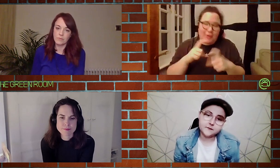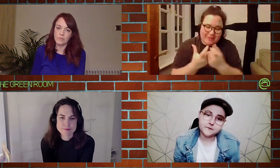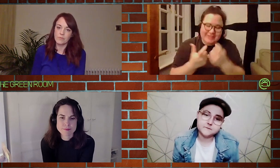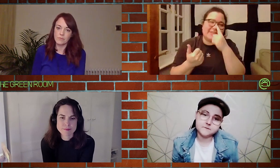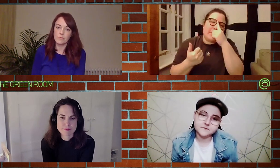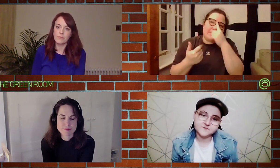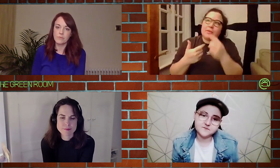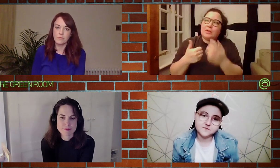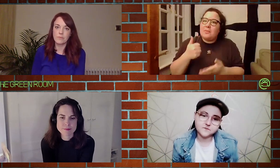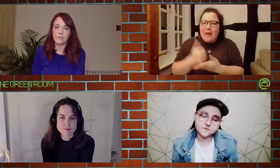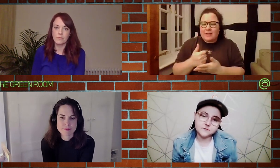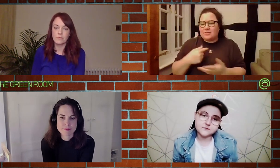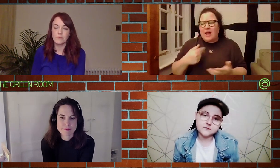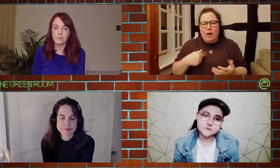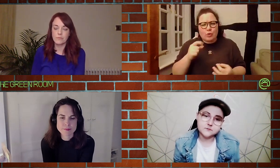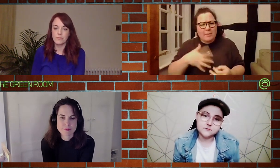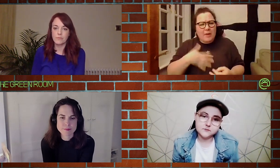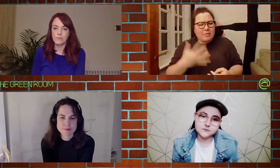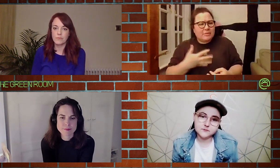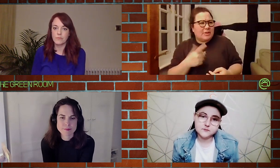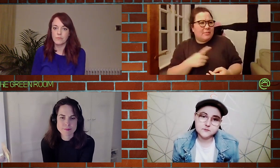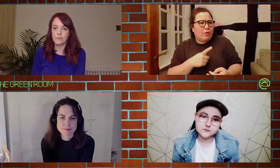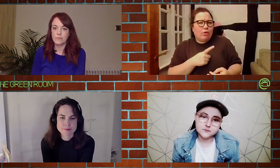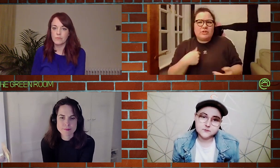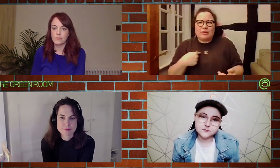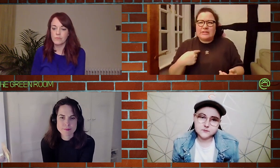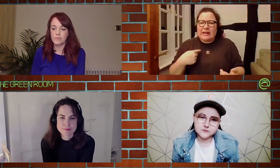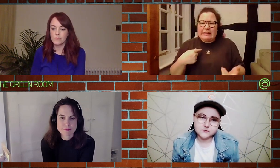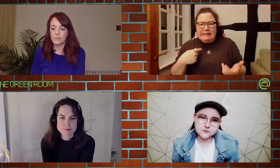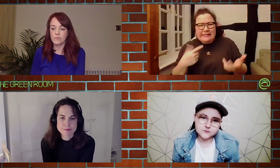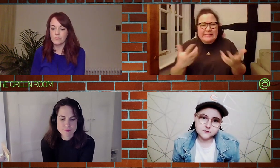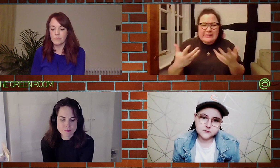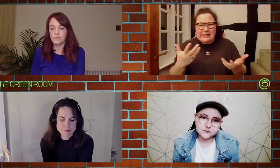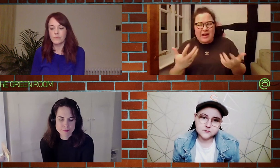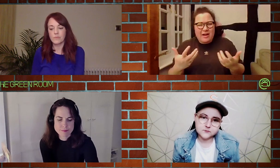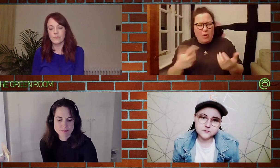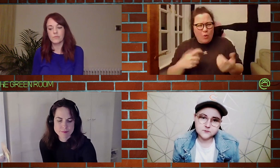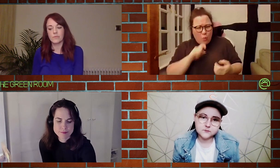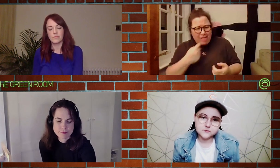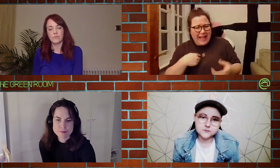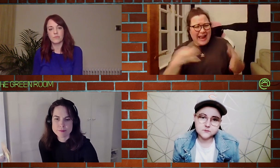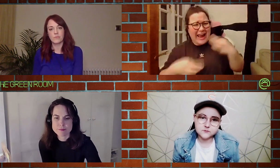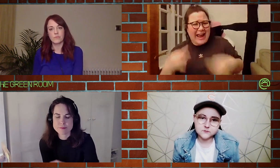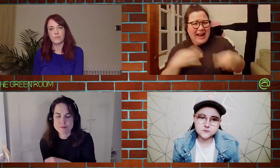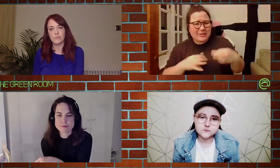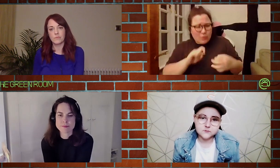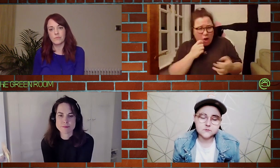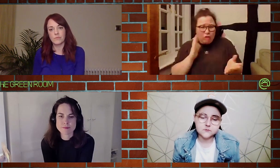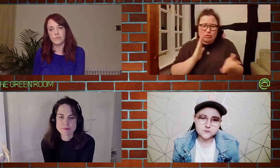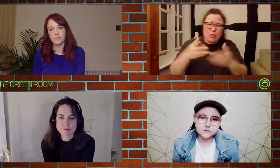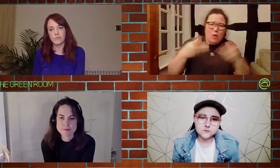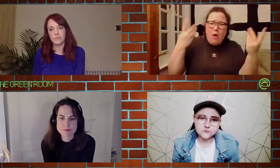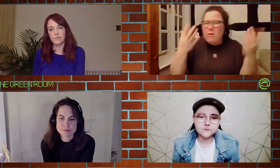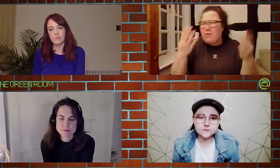from the course and I was a little bit upset because I was just thinking